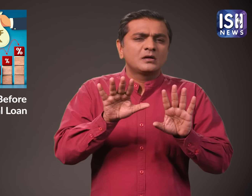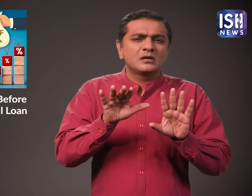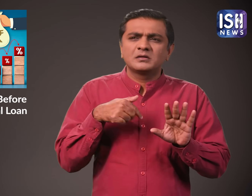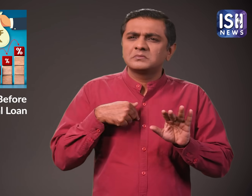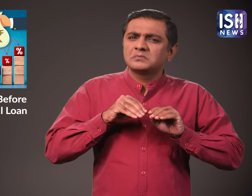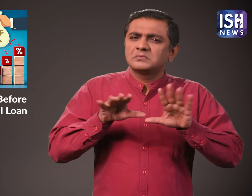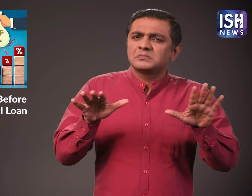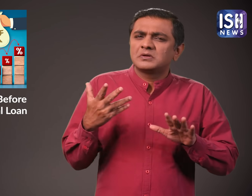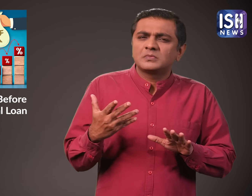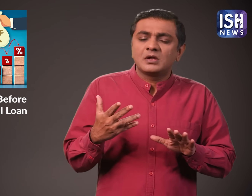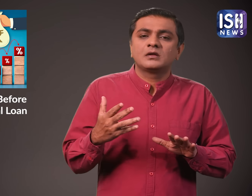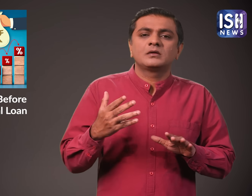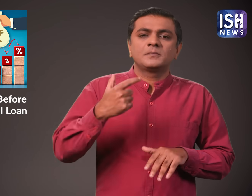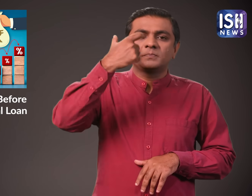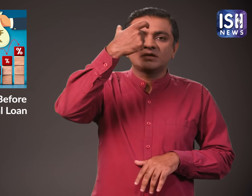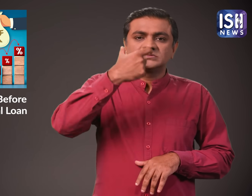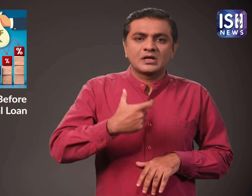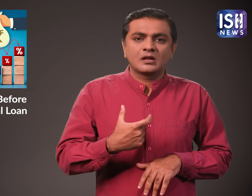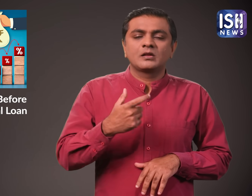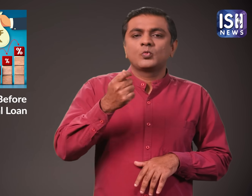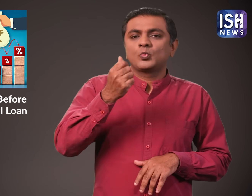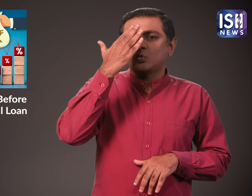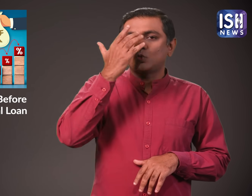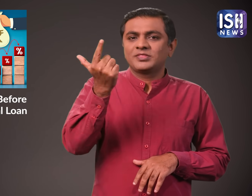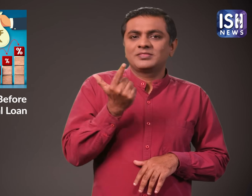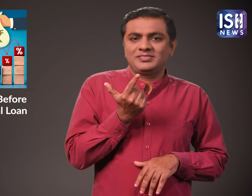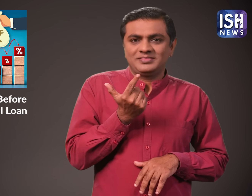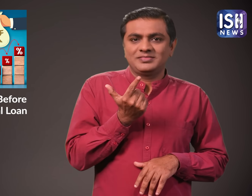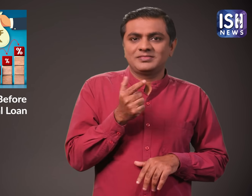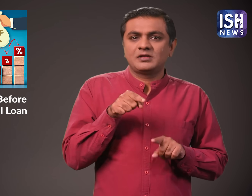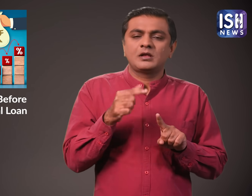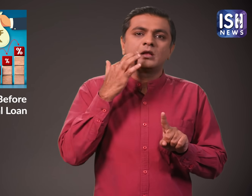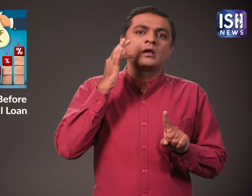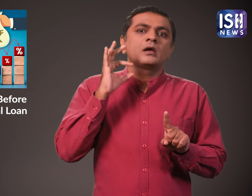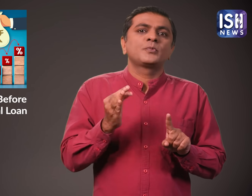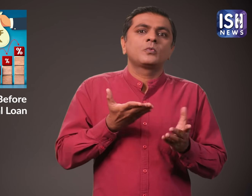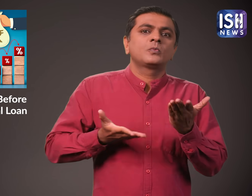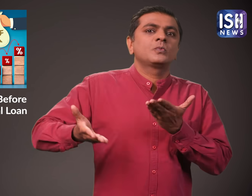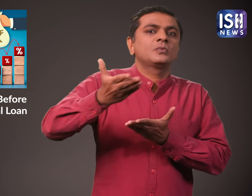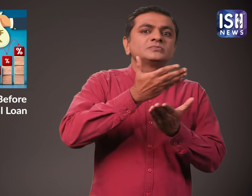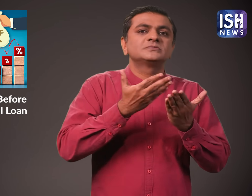I am going to talk about Personal Loan, an important topic.